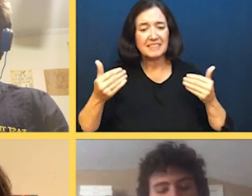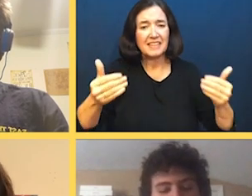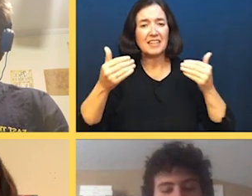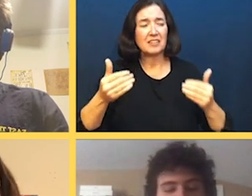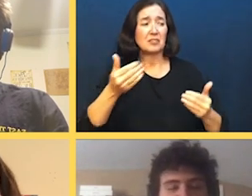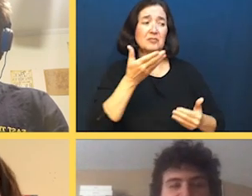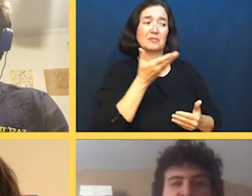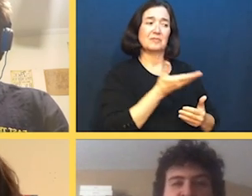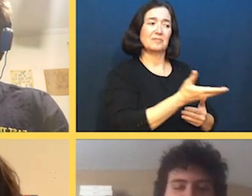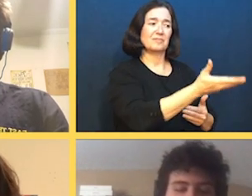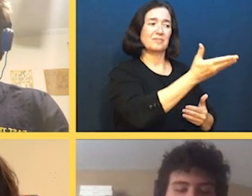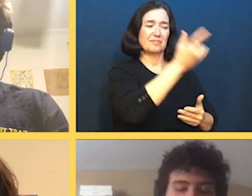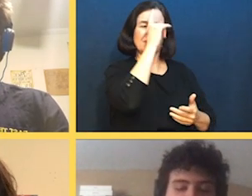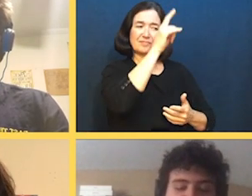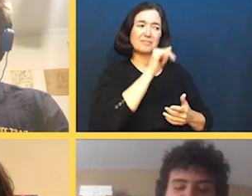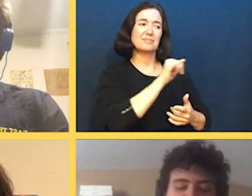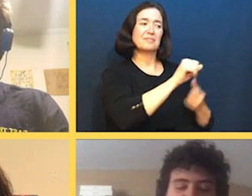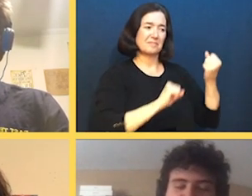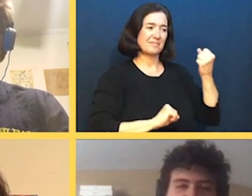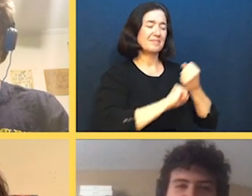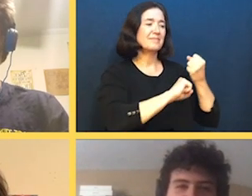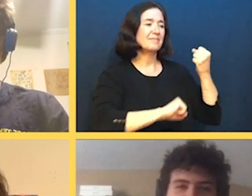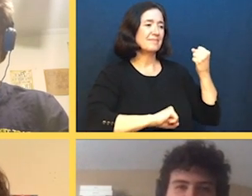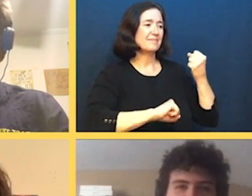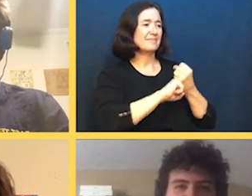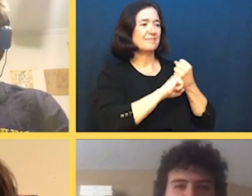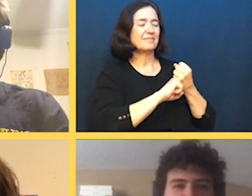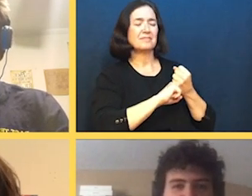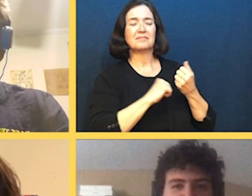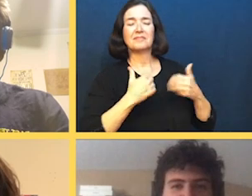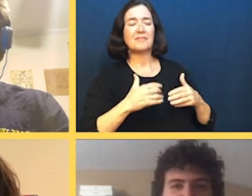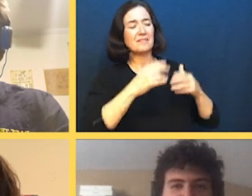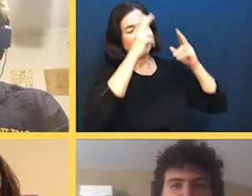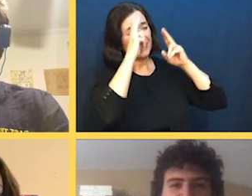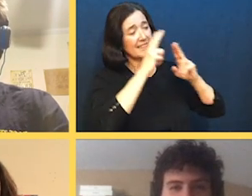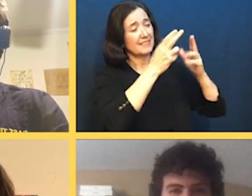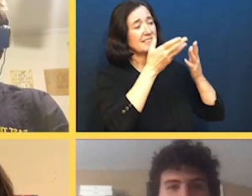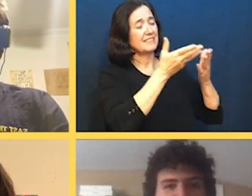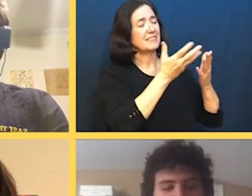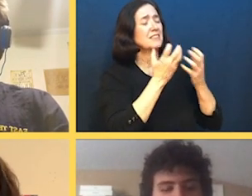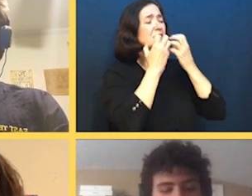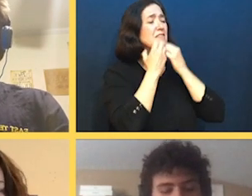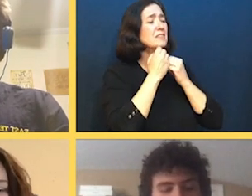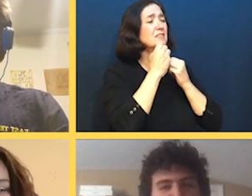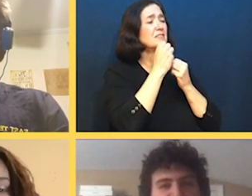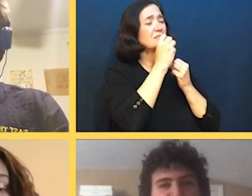Thee we'll never fail! Hail to thee, our Alma Mater -